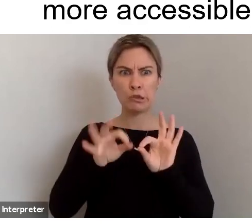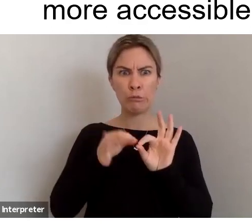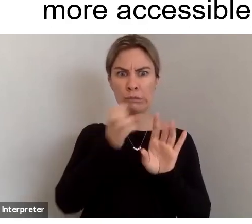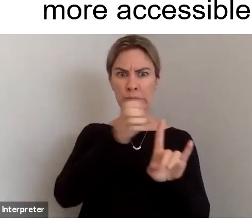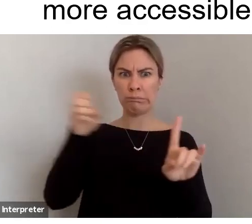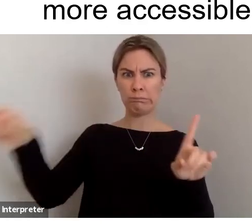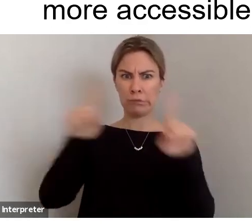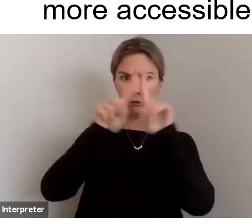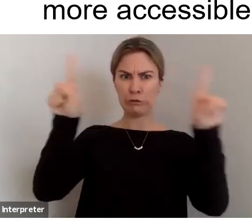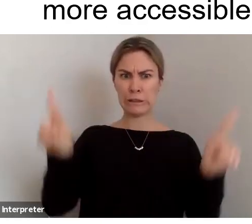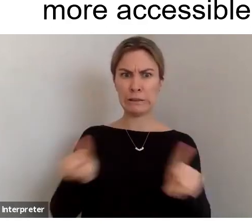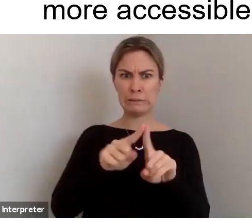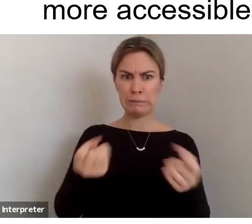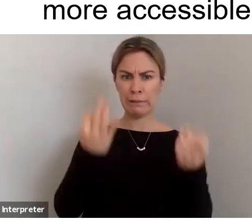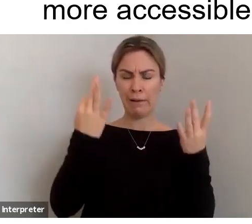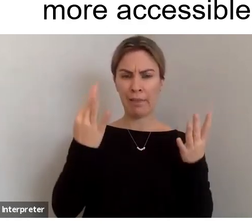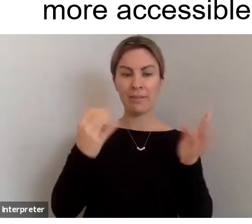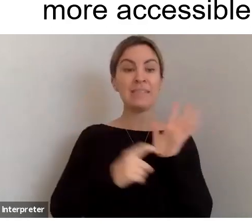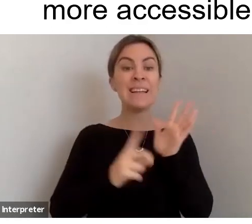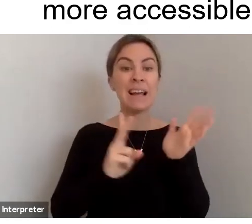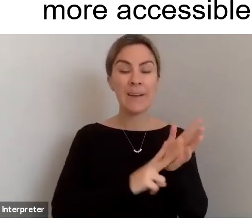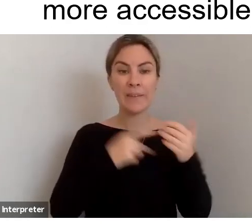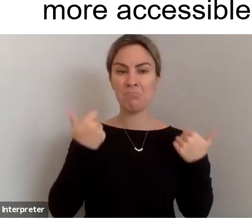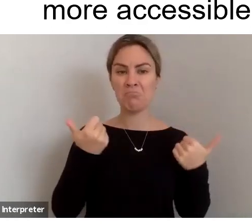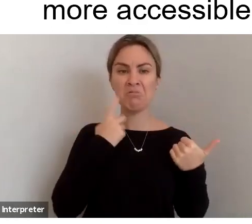On television that is easier to do, with social media it is harder.